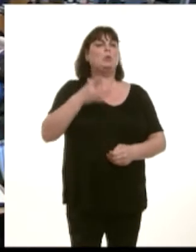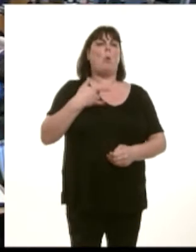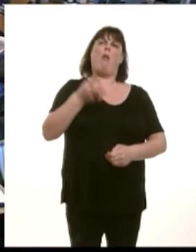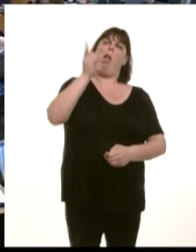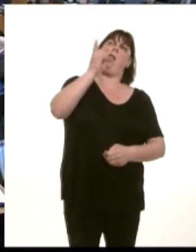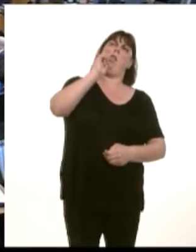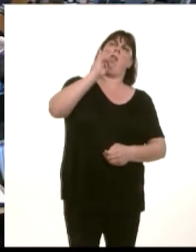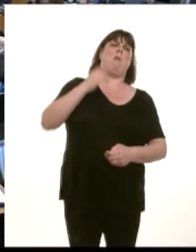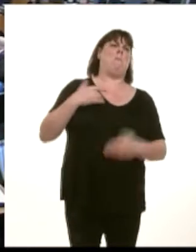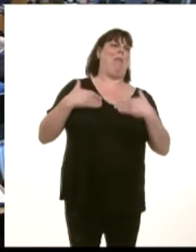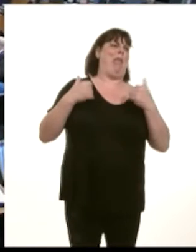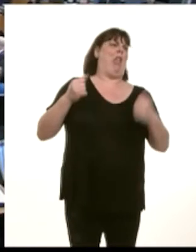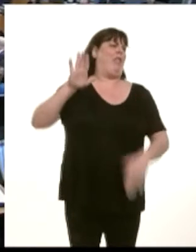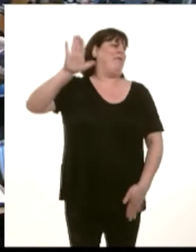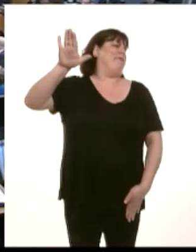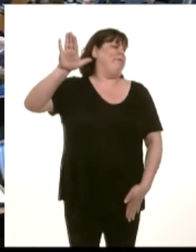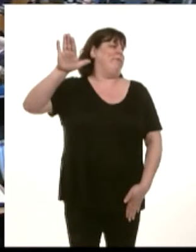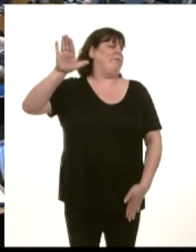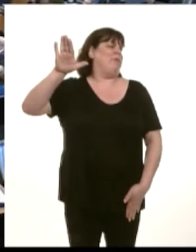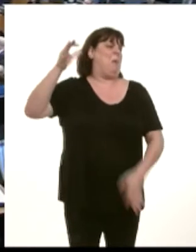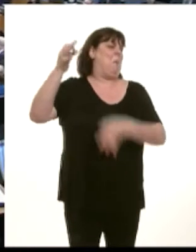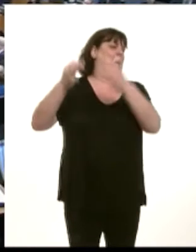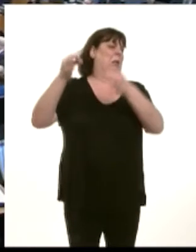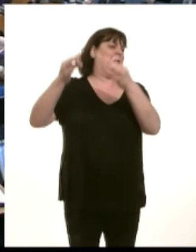about their health by politicians and the so-called experts.